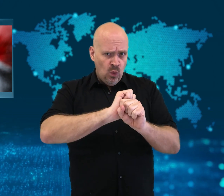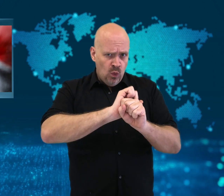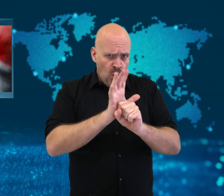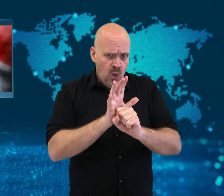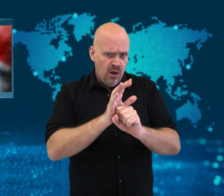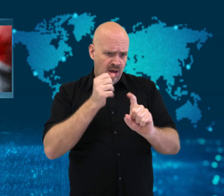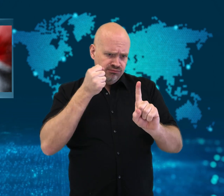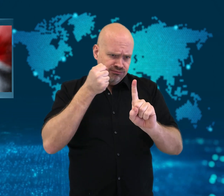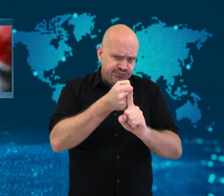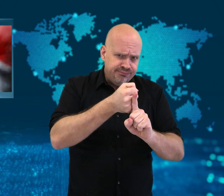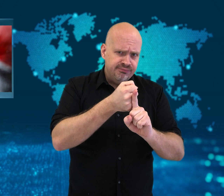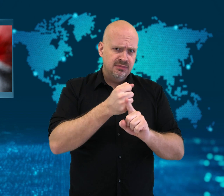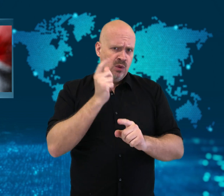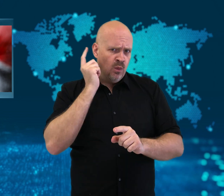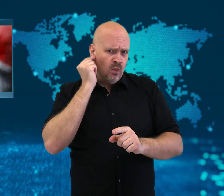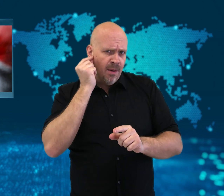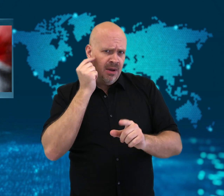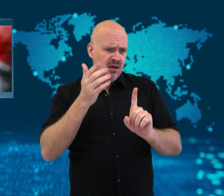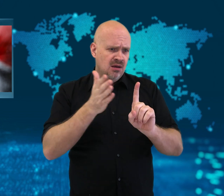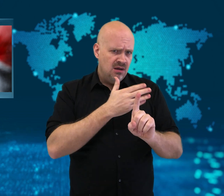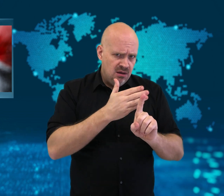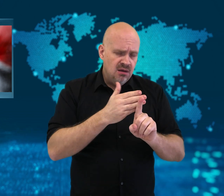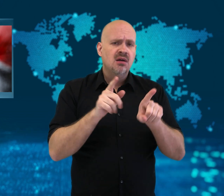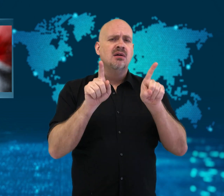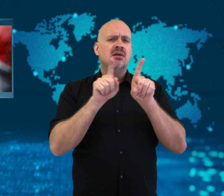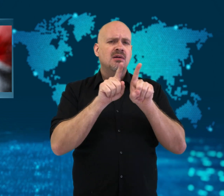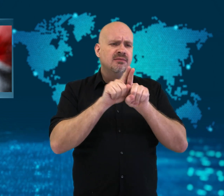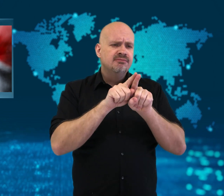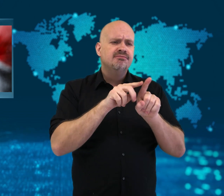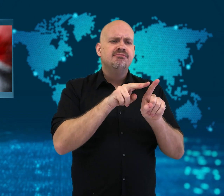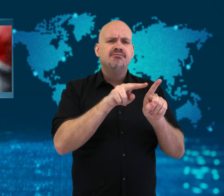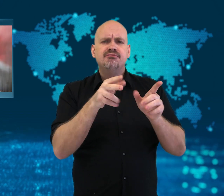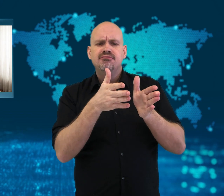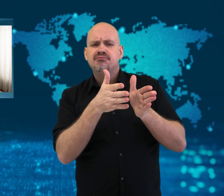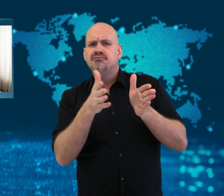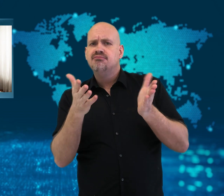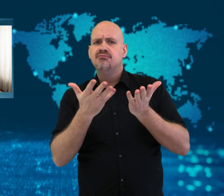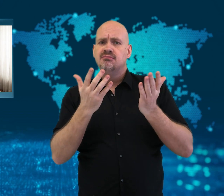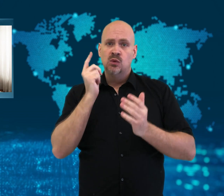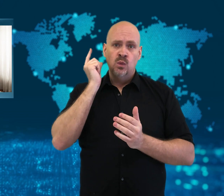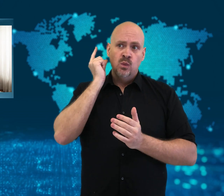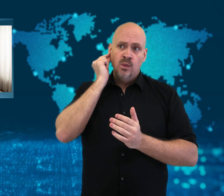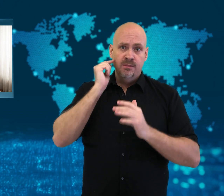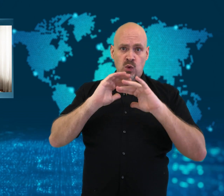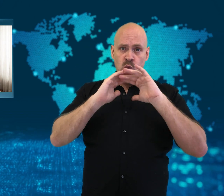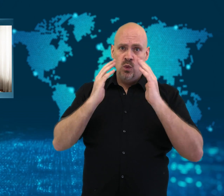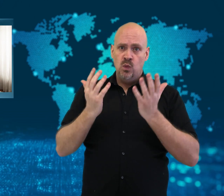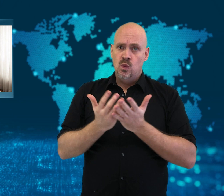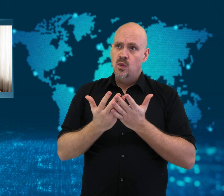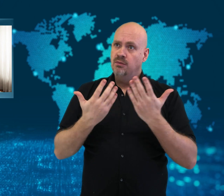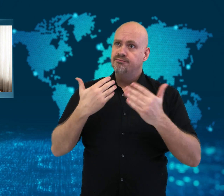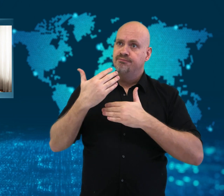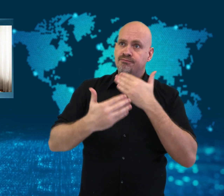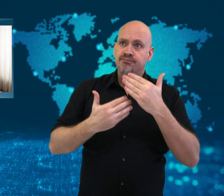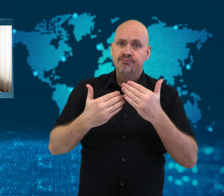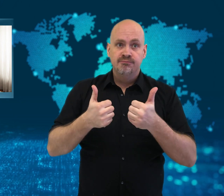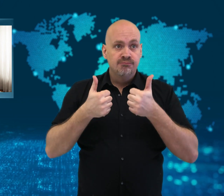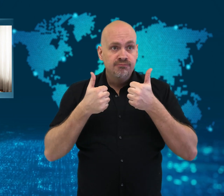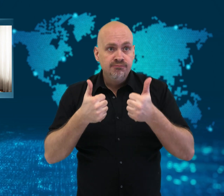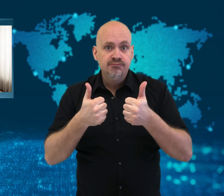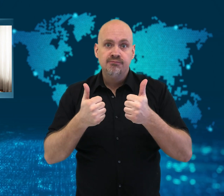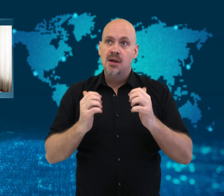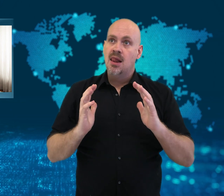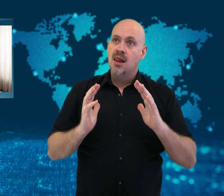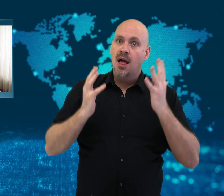The meeting not only focused on violence against women,